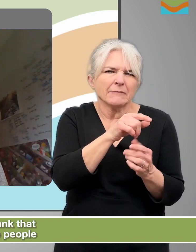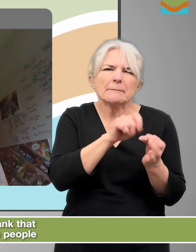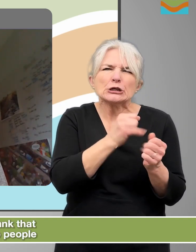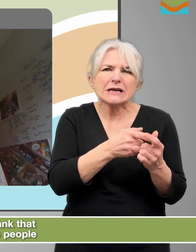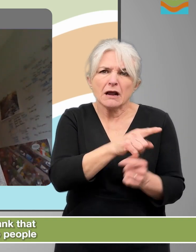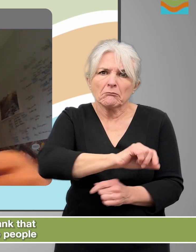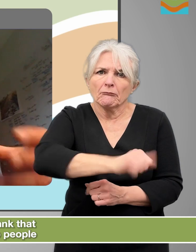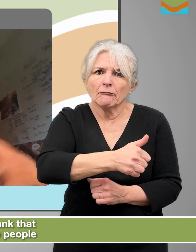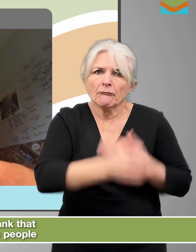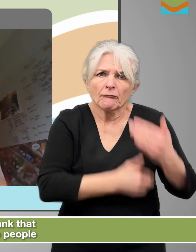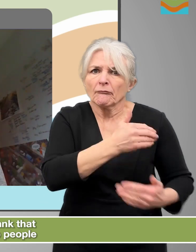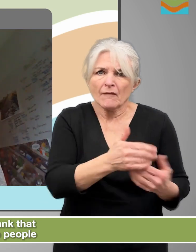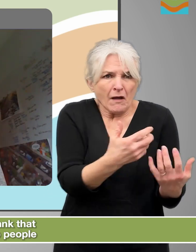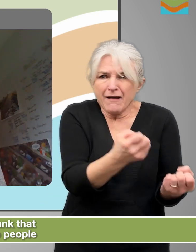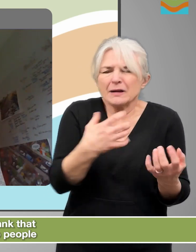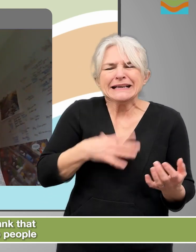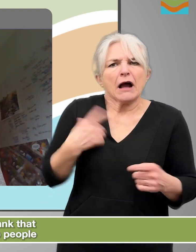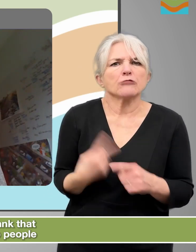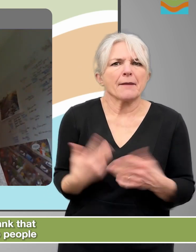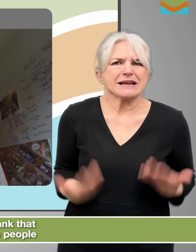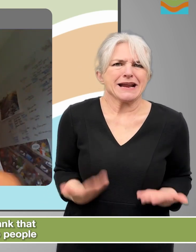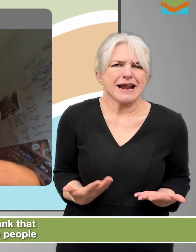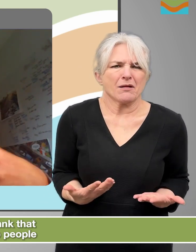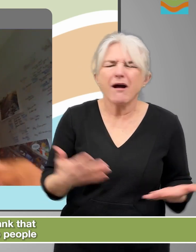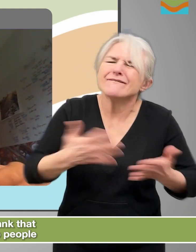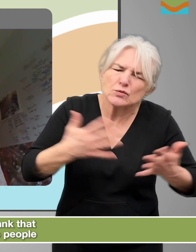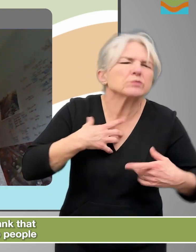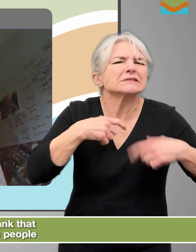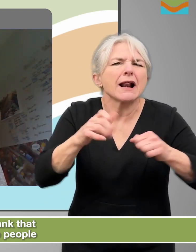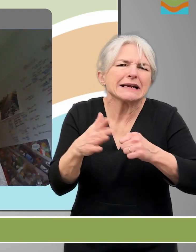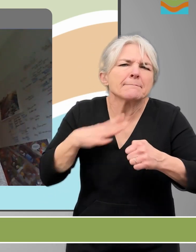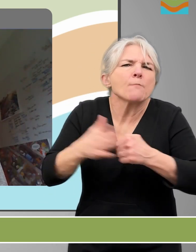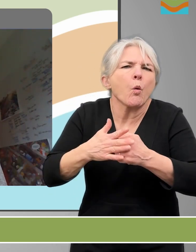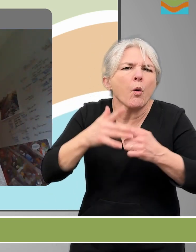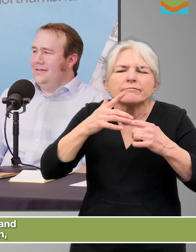but we also have a lot in the bank that we need to make accessible to people who need it.